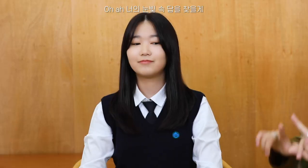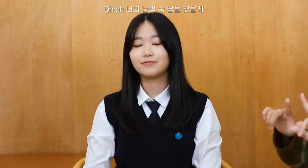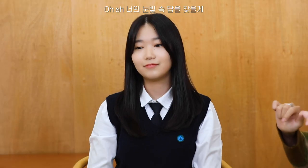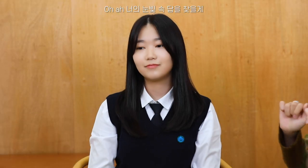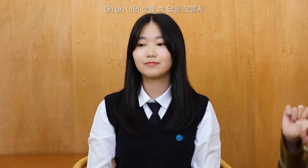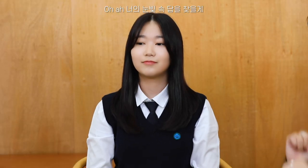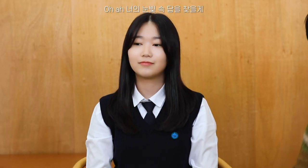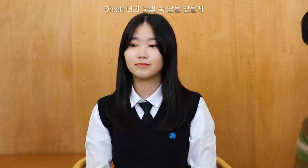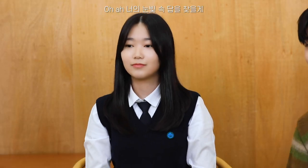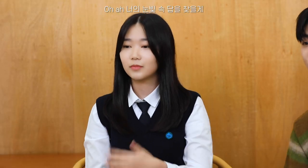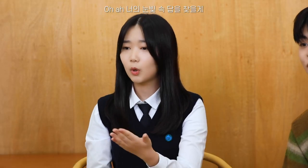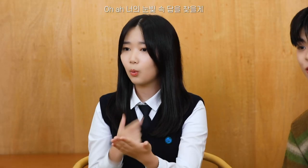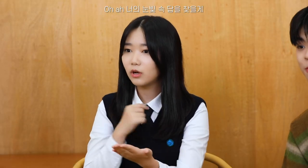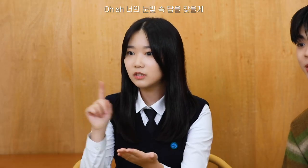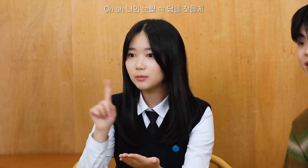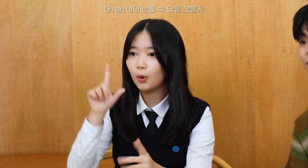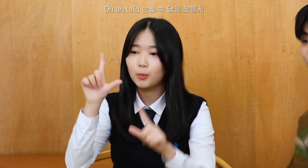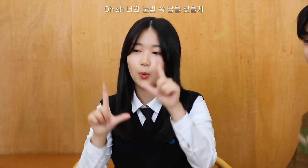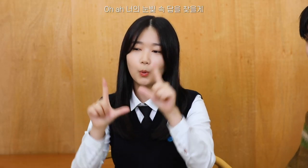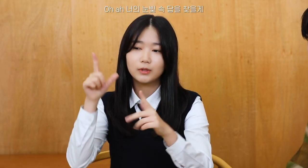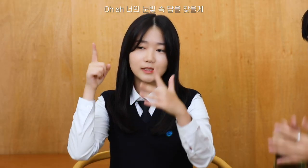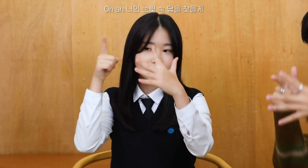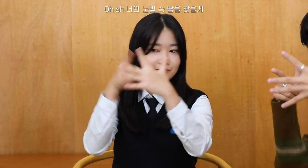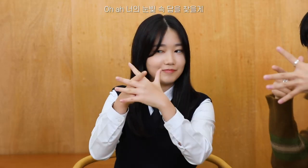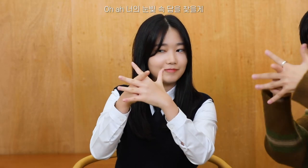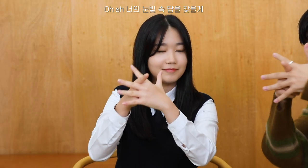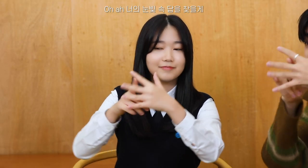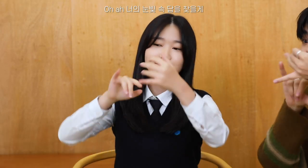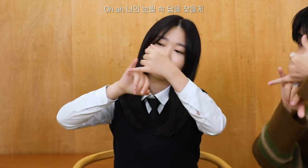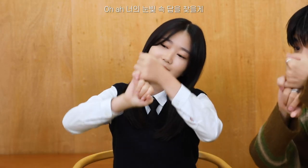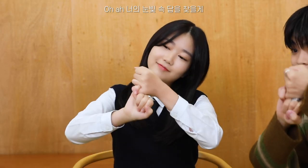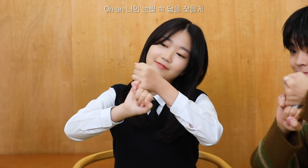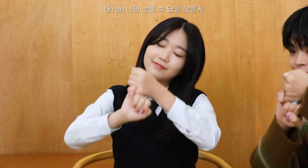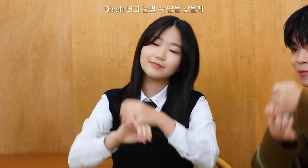Oh ah I'll find the answer in your eyes